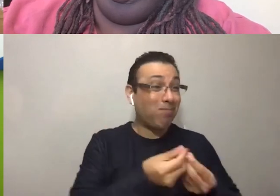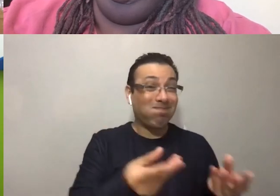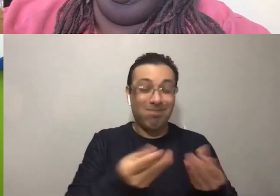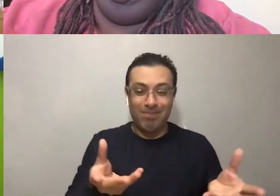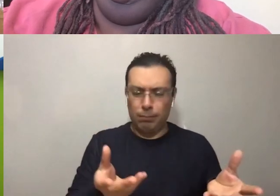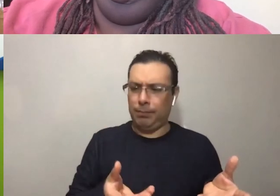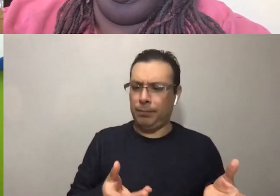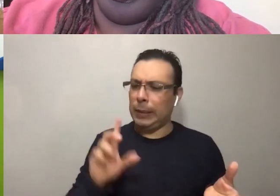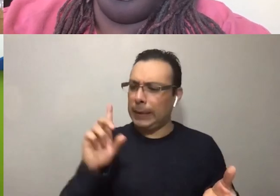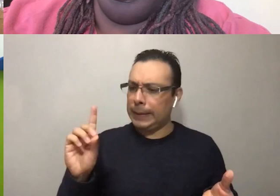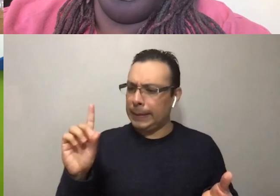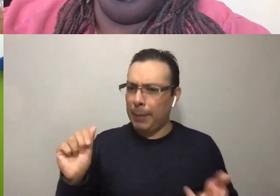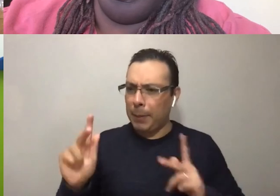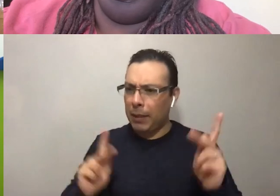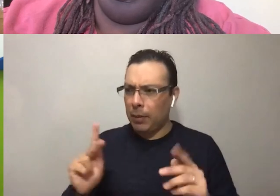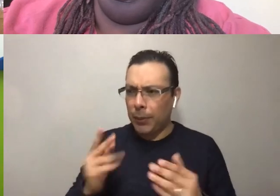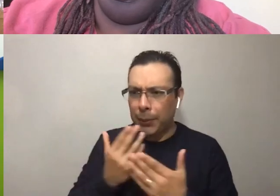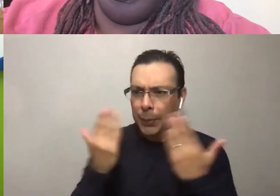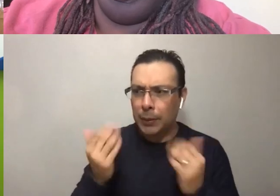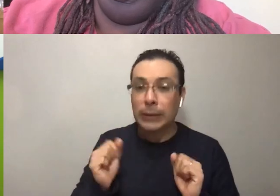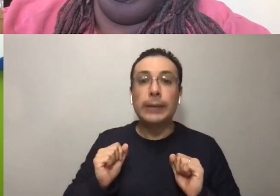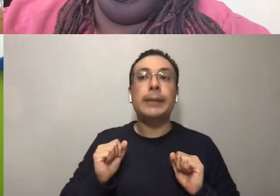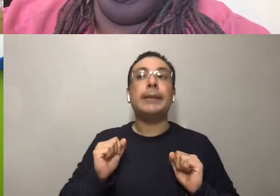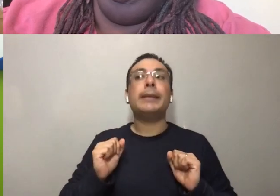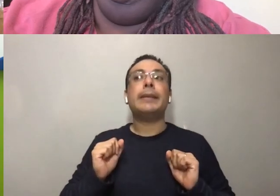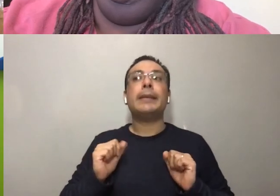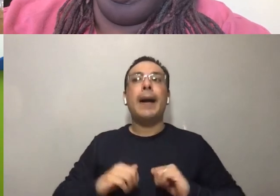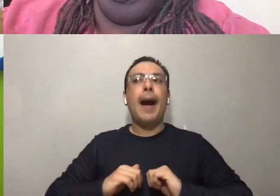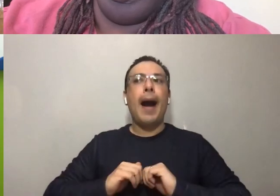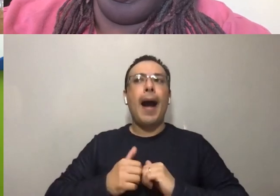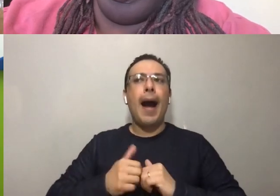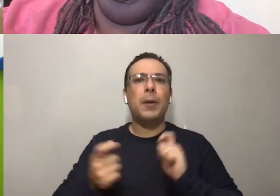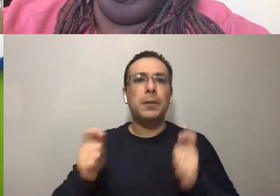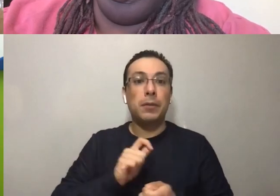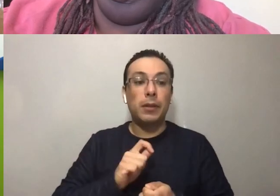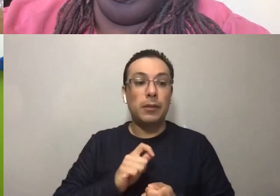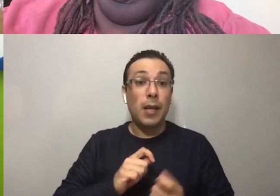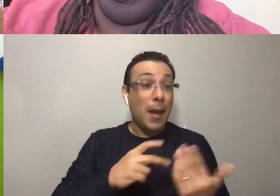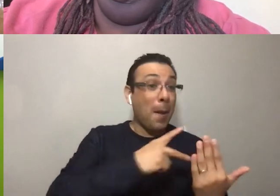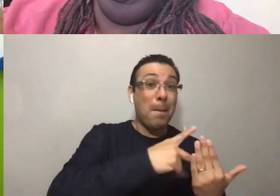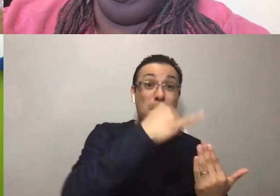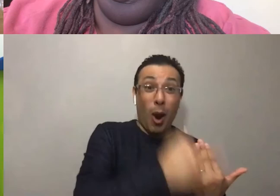And that might mean not funding another project to fund a disability-led one.